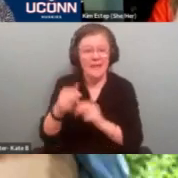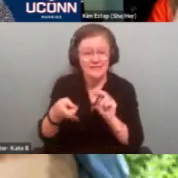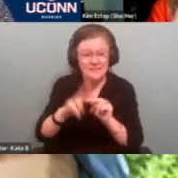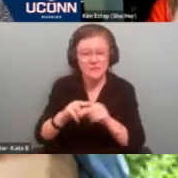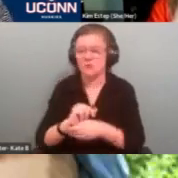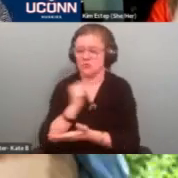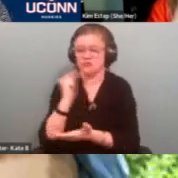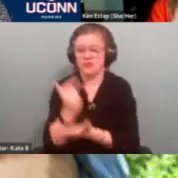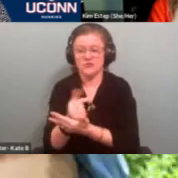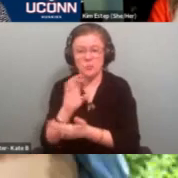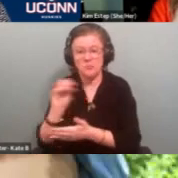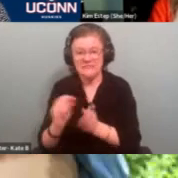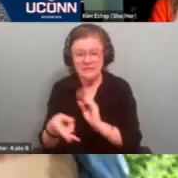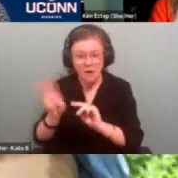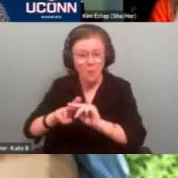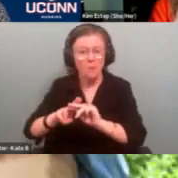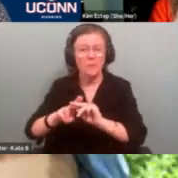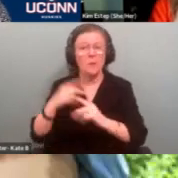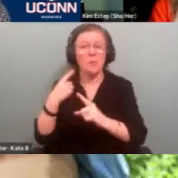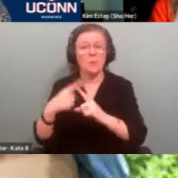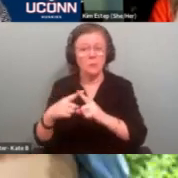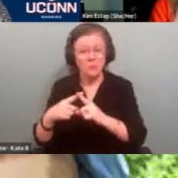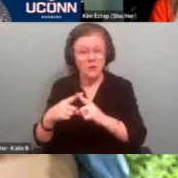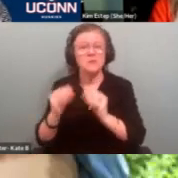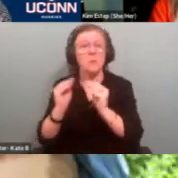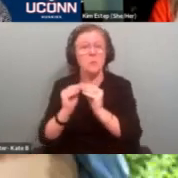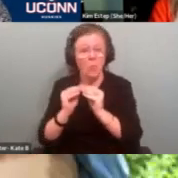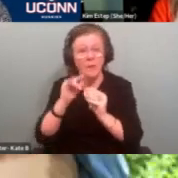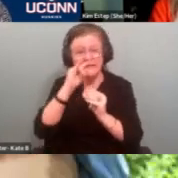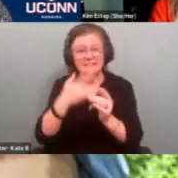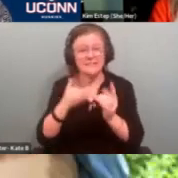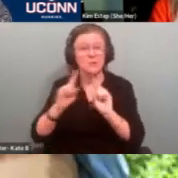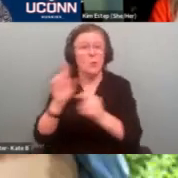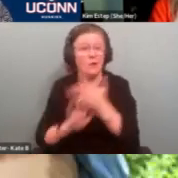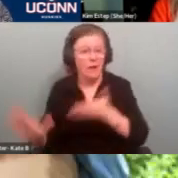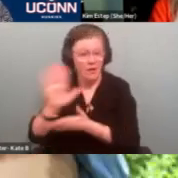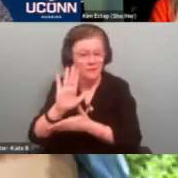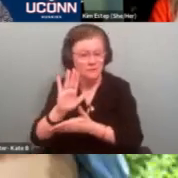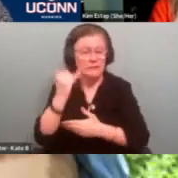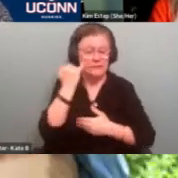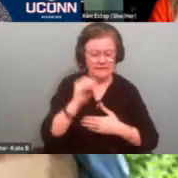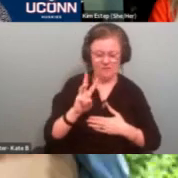rates, and increase rates and going to college. So in wraparound we partner together